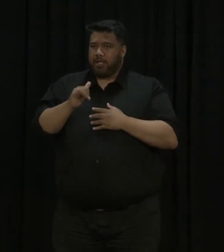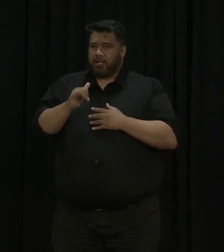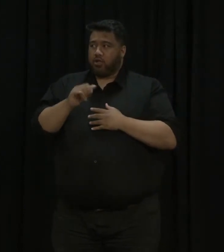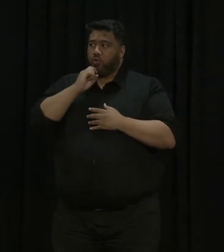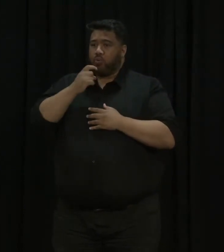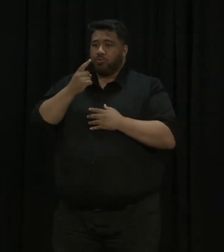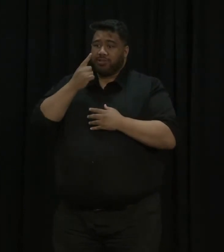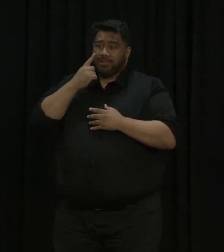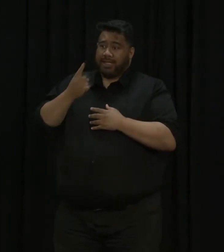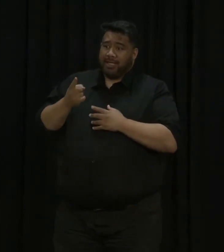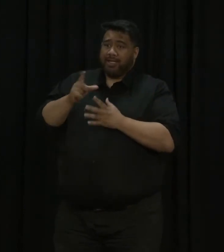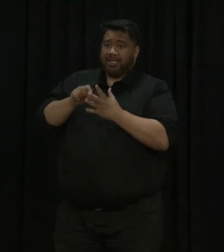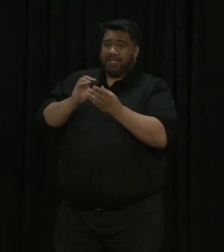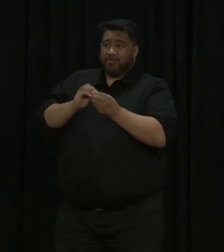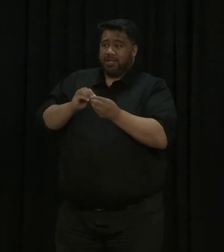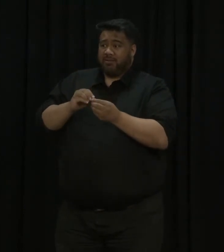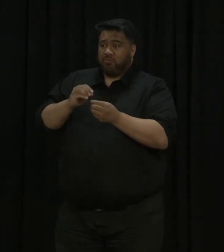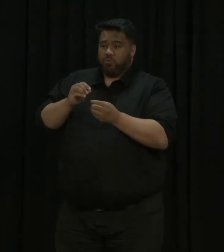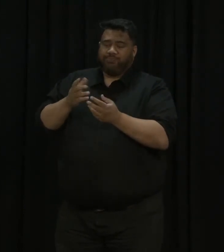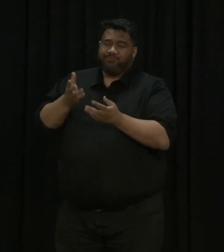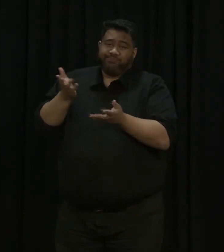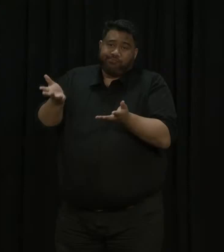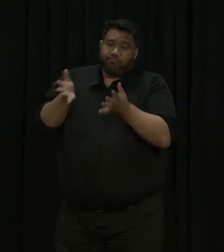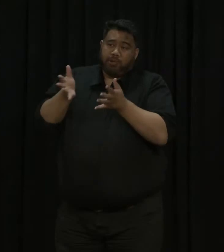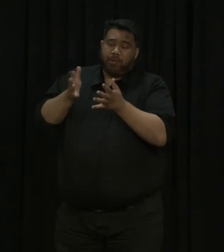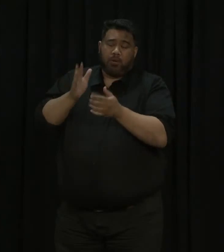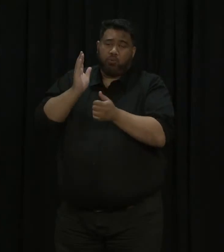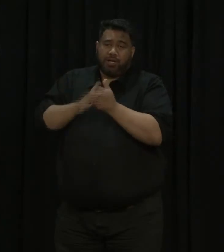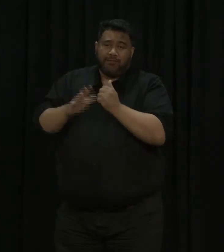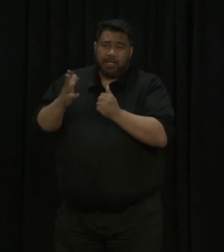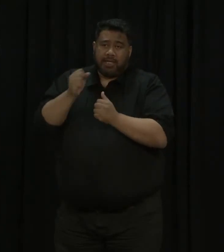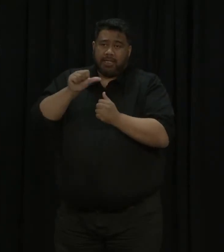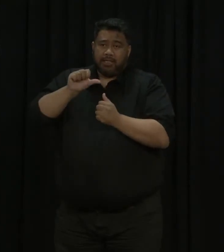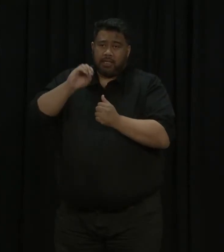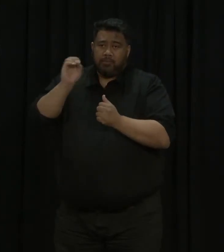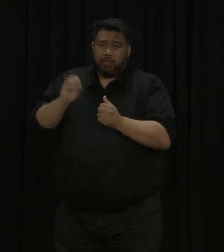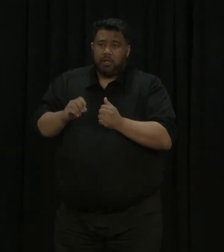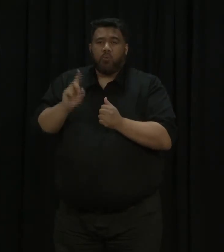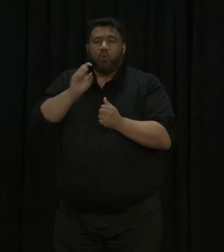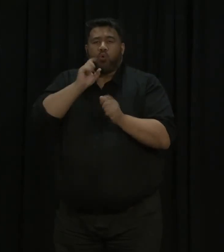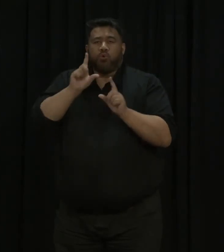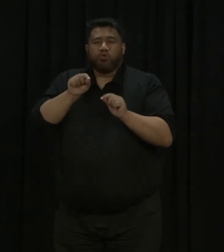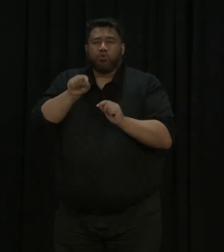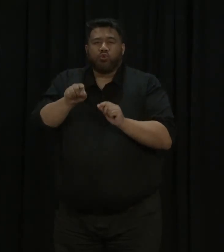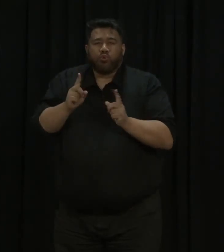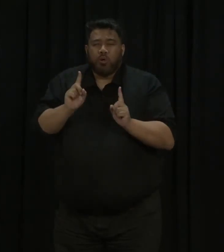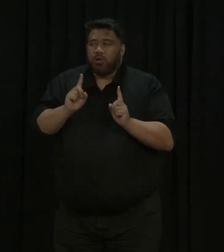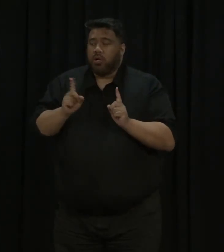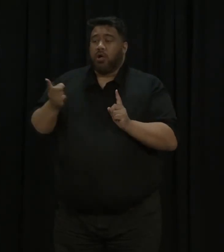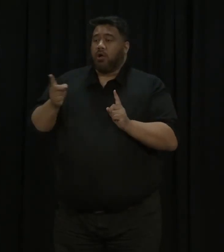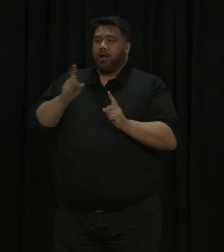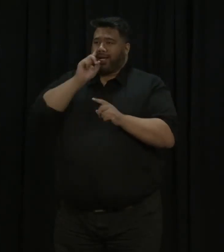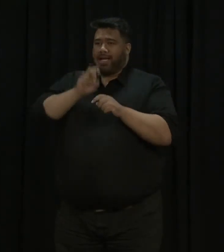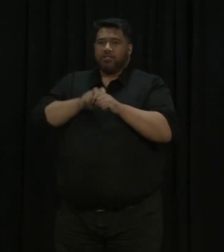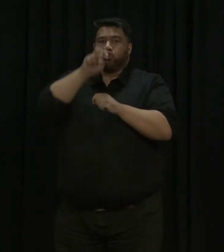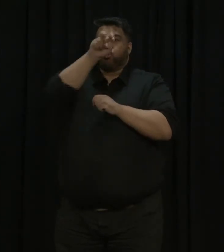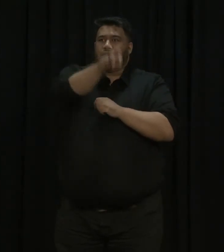January or Fairbury. Will you leave some behind at a point where it is clear that that will be it? What do you do